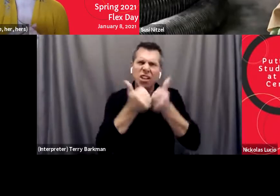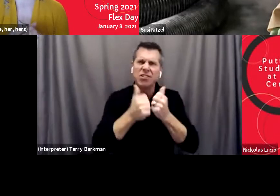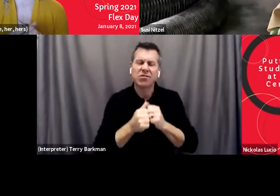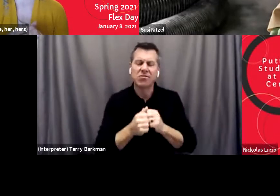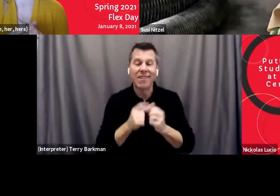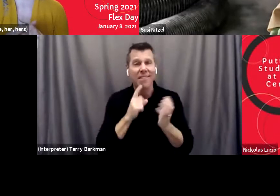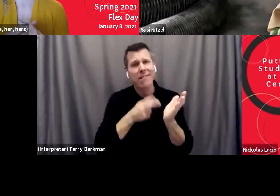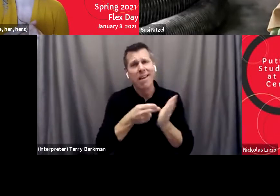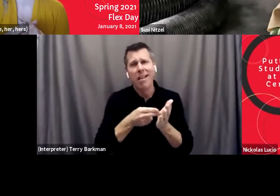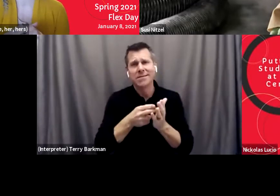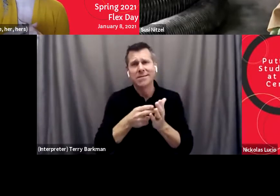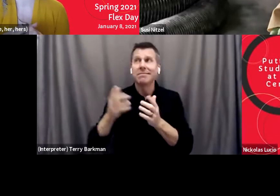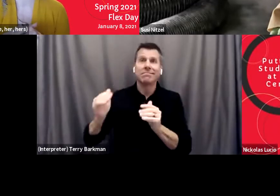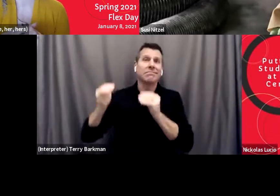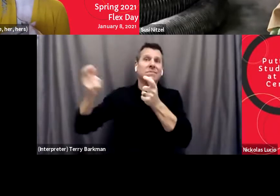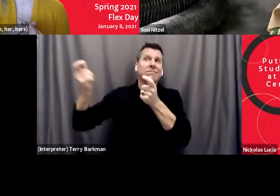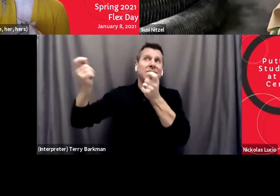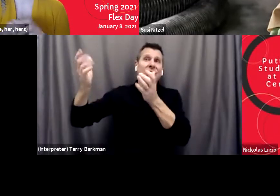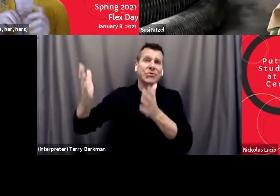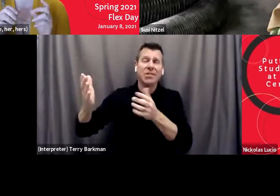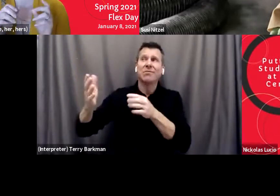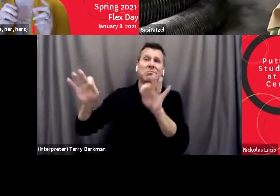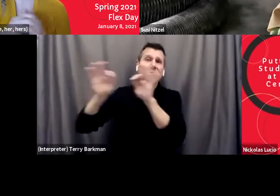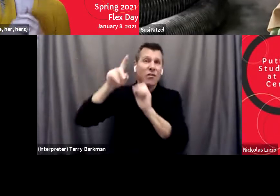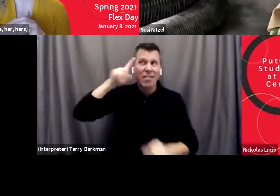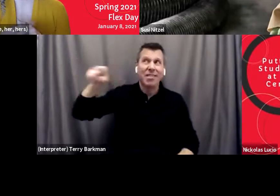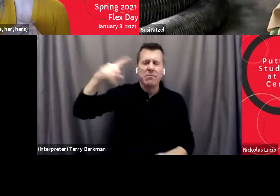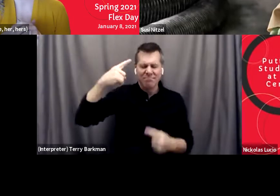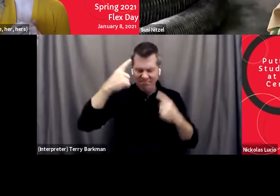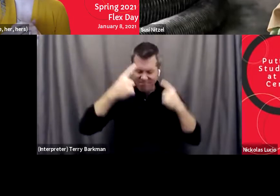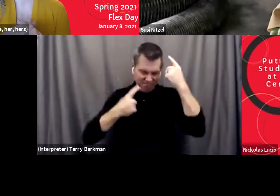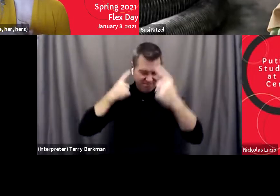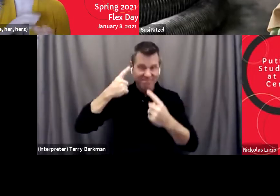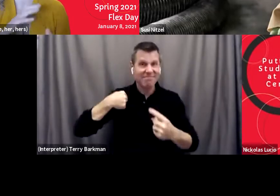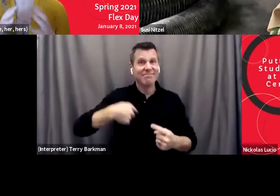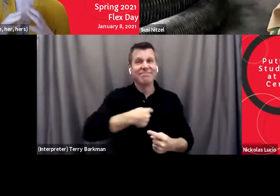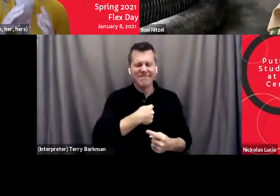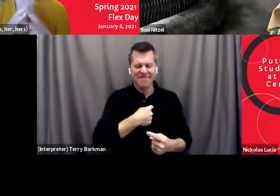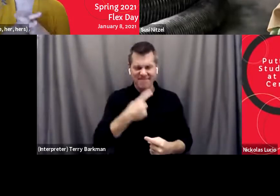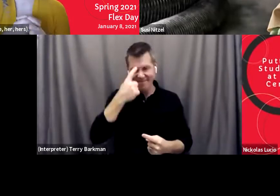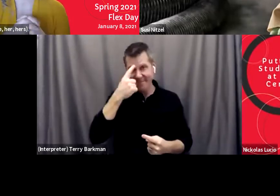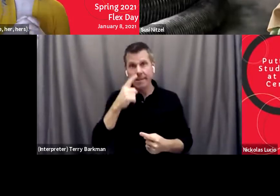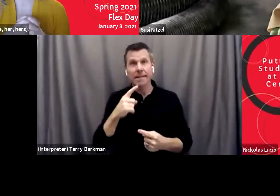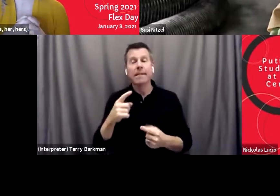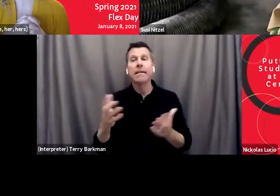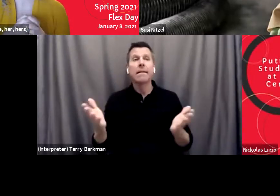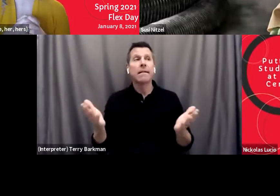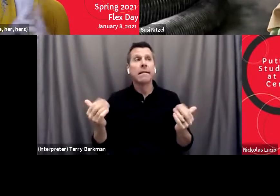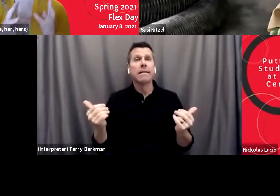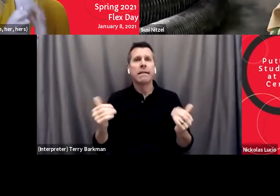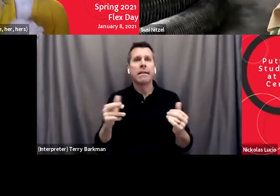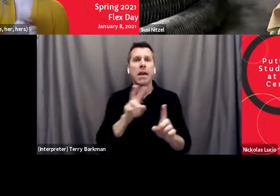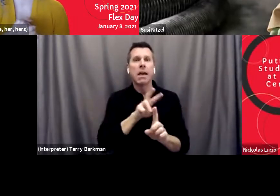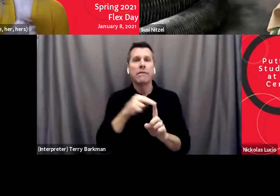administrators are most critical in is being a part of groups that combined all different viewpoints from all different parts of the